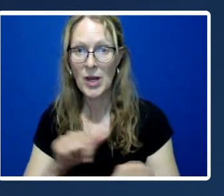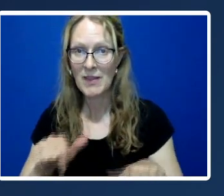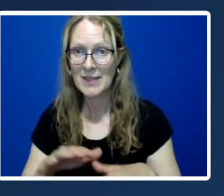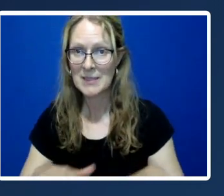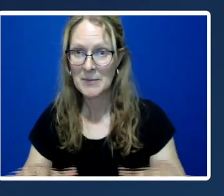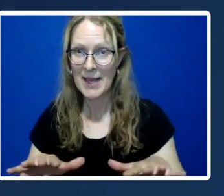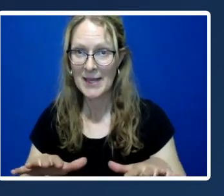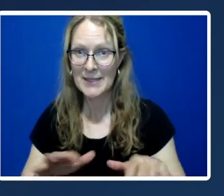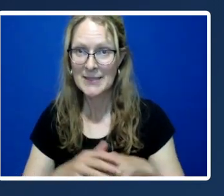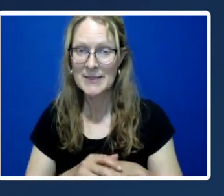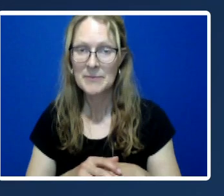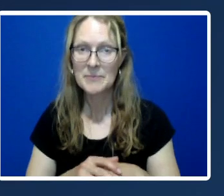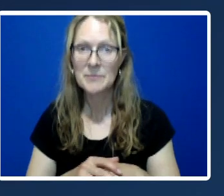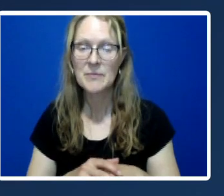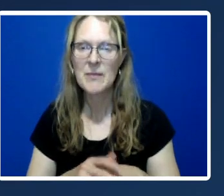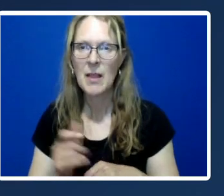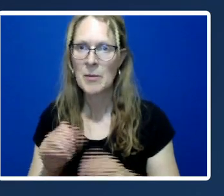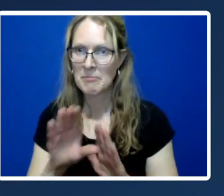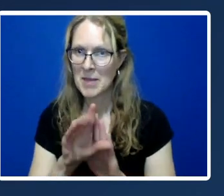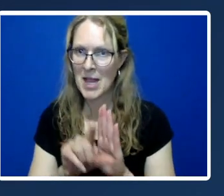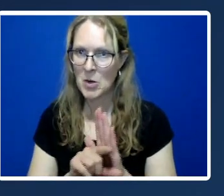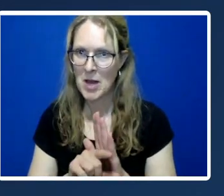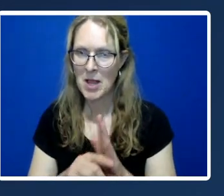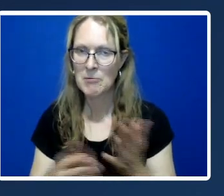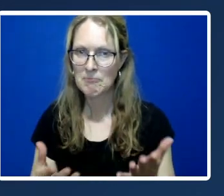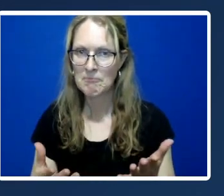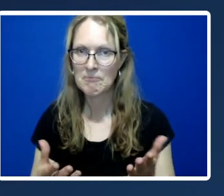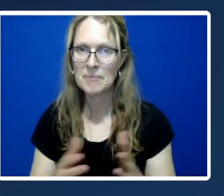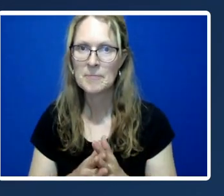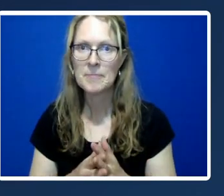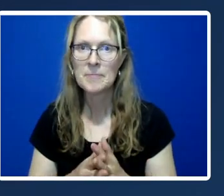background on the Youth Innovation in Rural America project, or as we've been